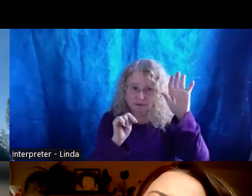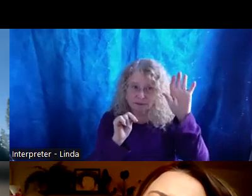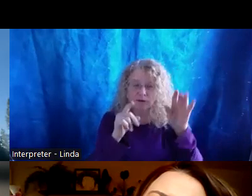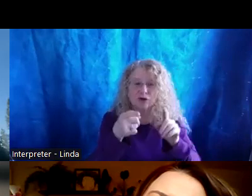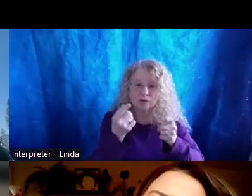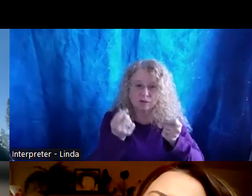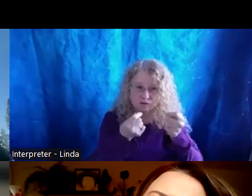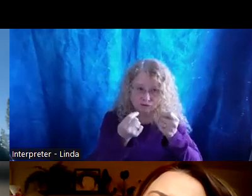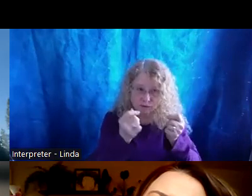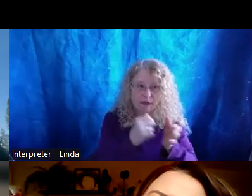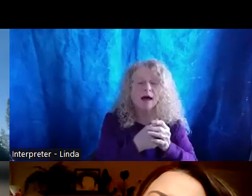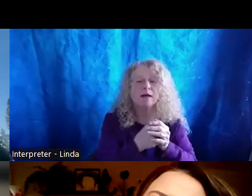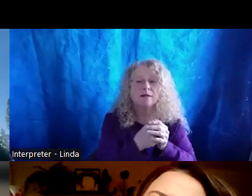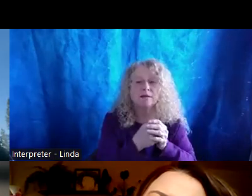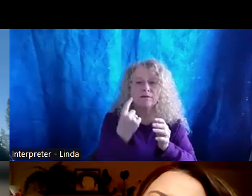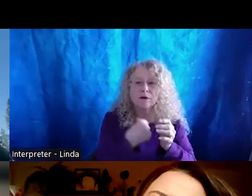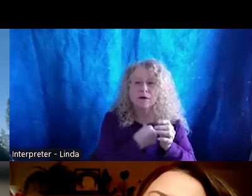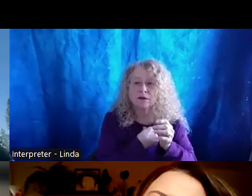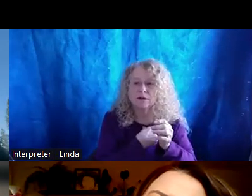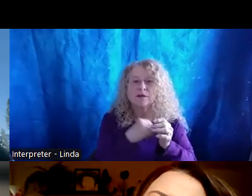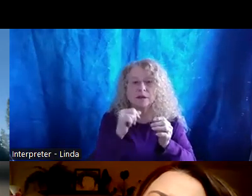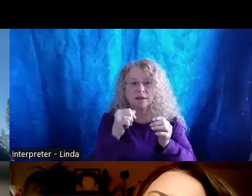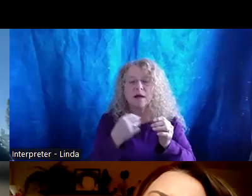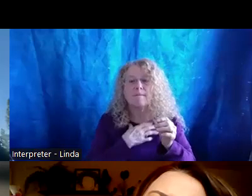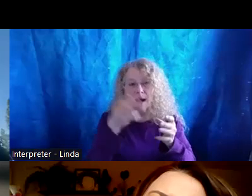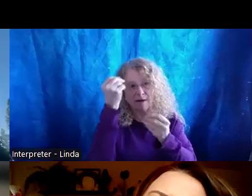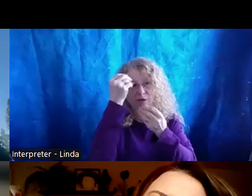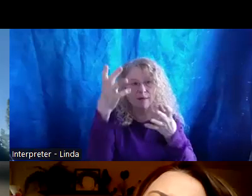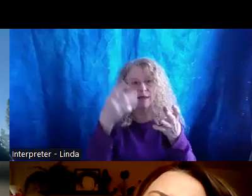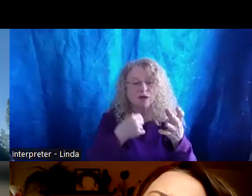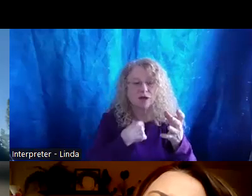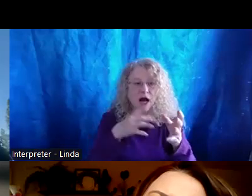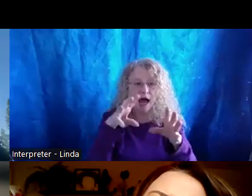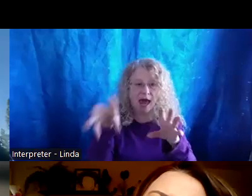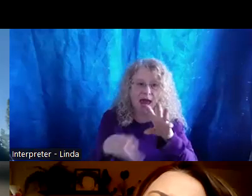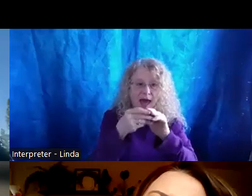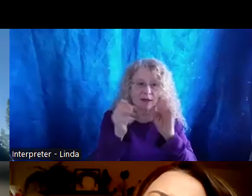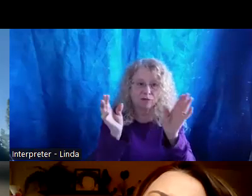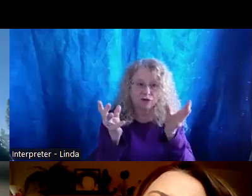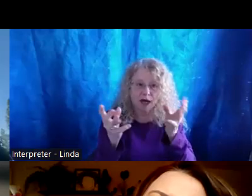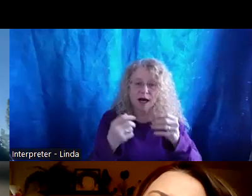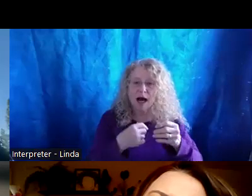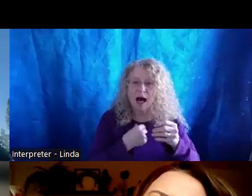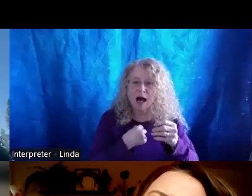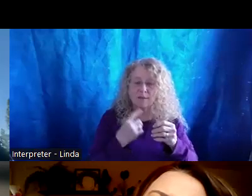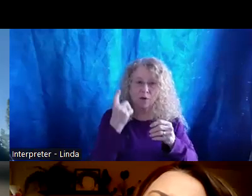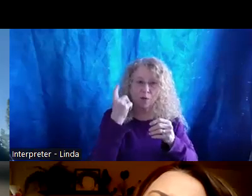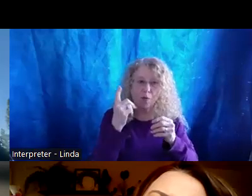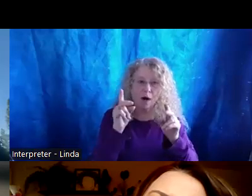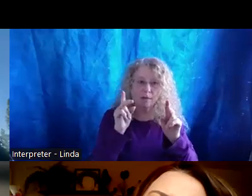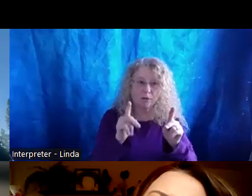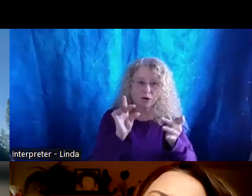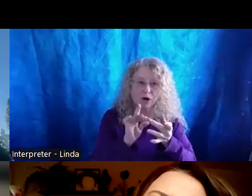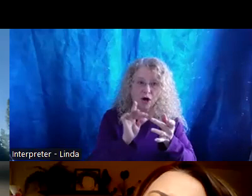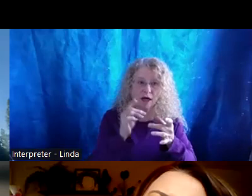YEAH. I PUT MY INFORMATION INTO THE CHAT. I AM THE SOLE POINT OF CONTACT FOR THIS RFGA,